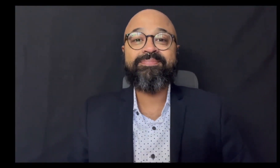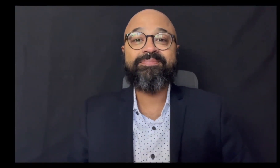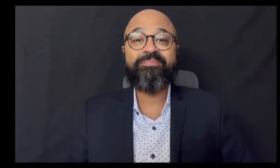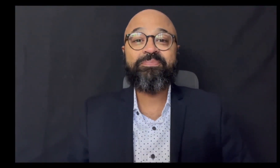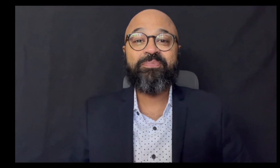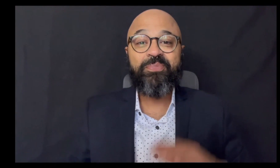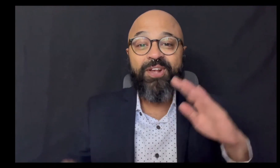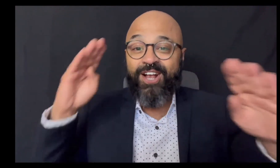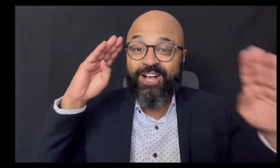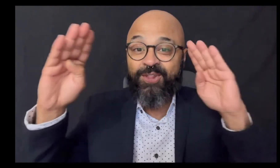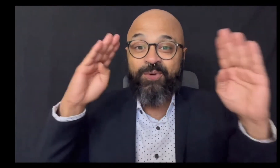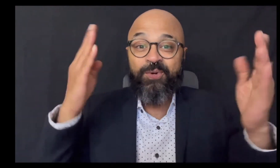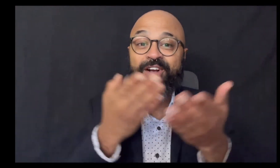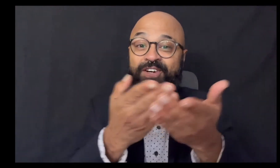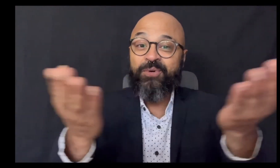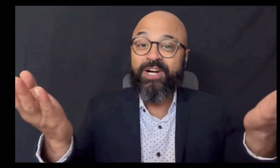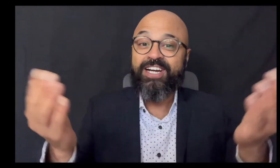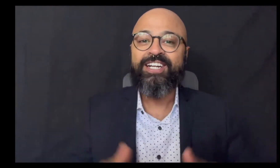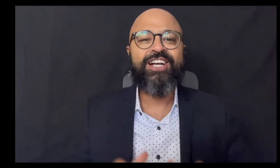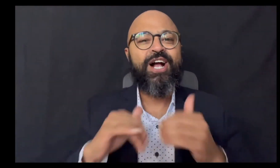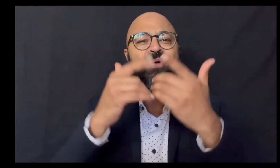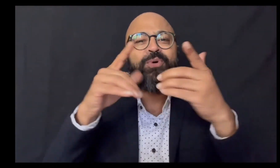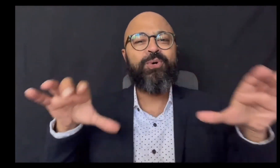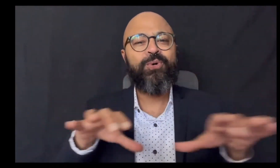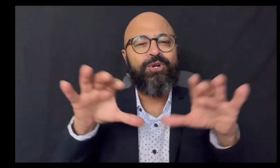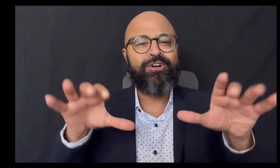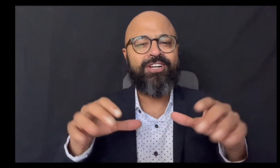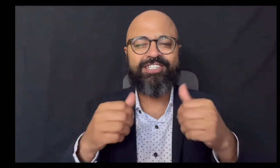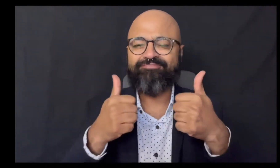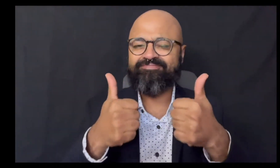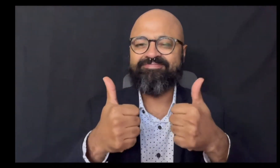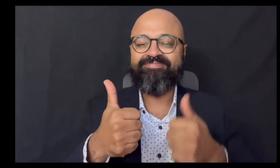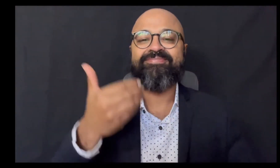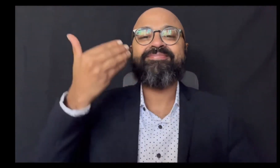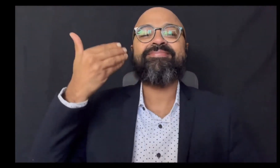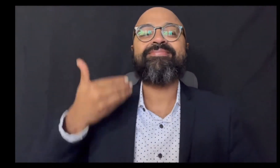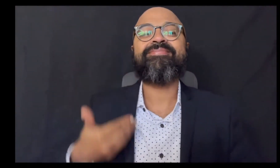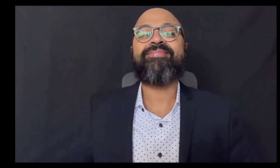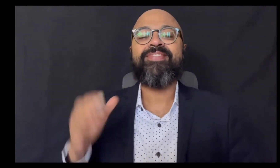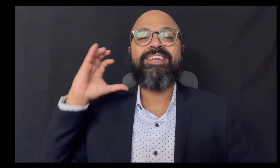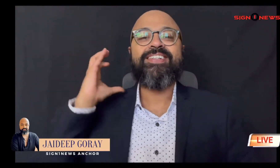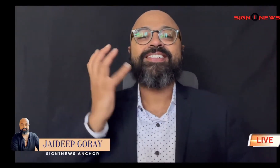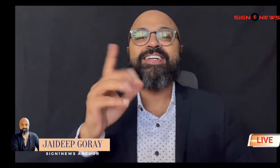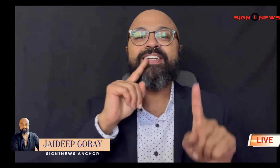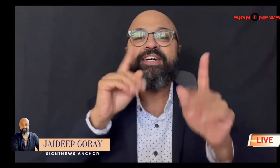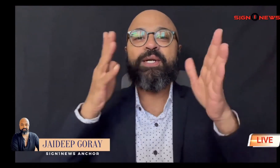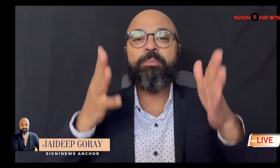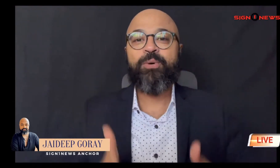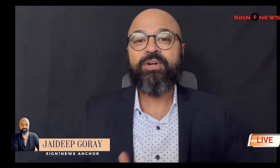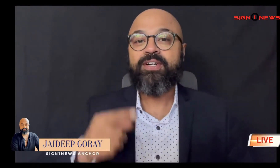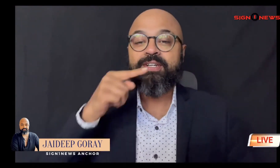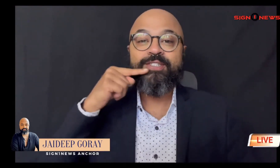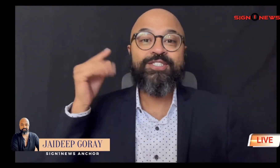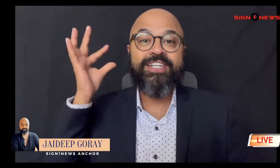Hello, everyone. How are you doing? I'm signed One news. Anchor jdeep go Rey.